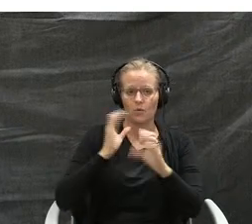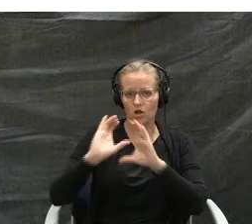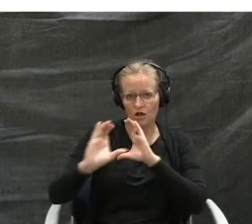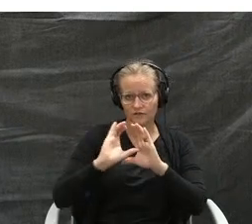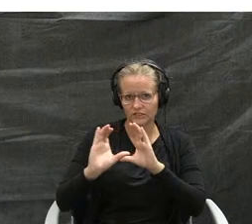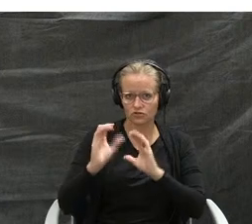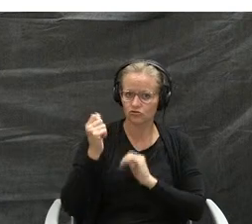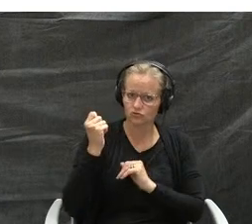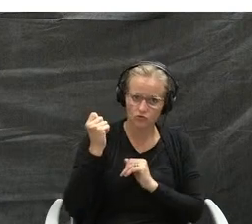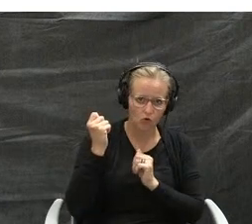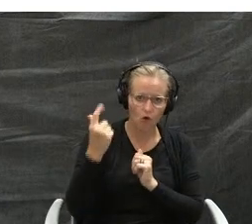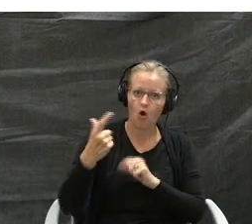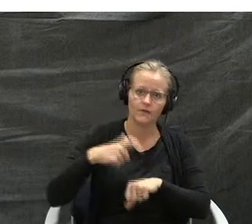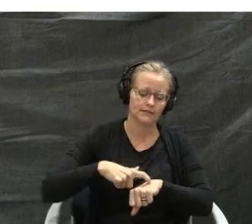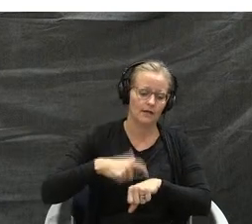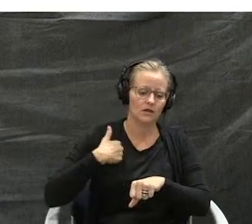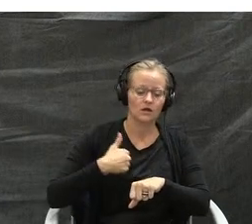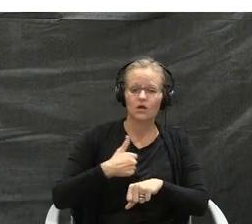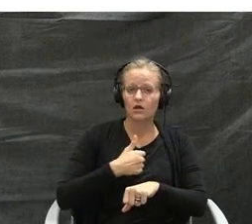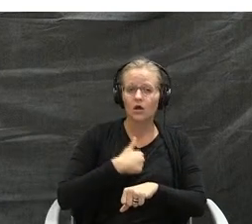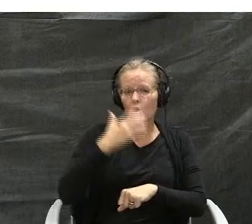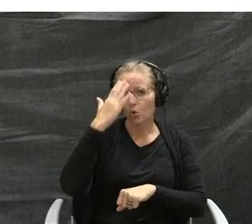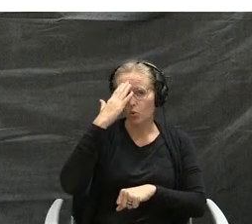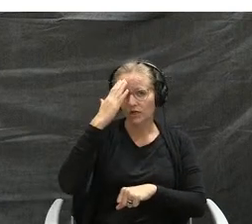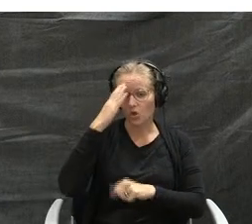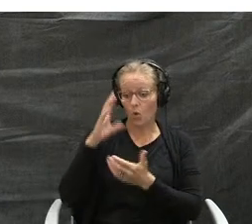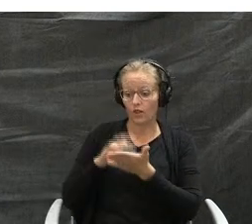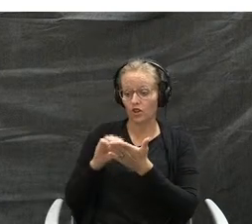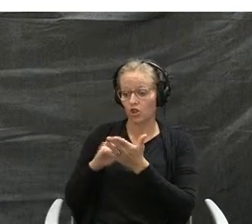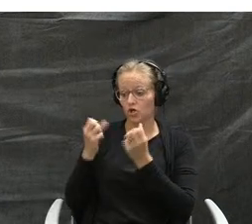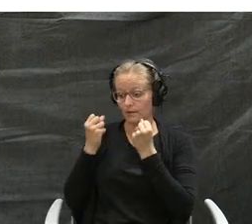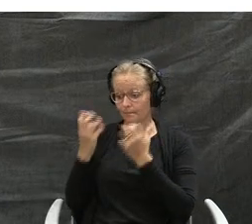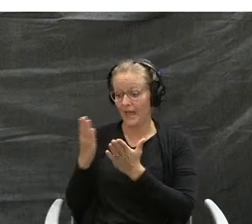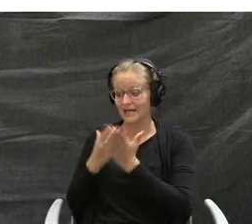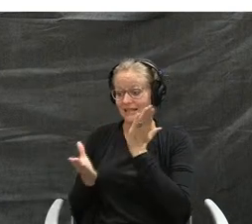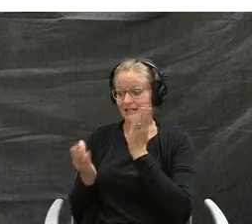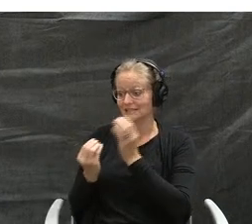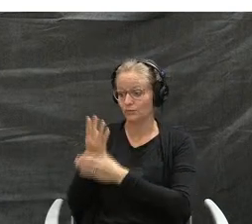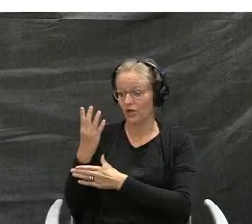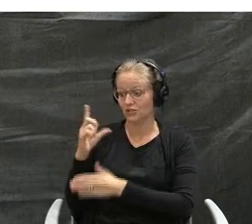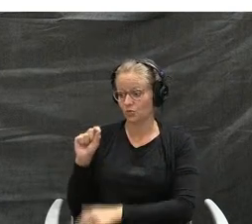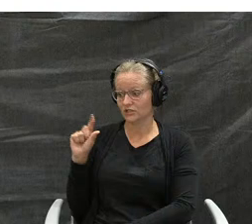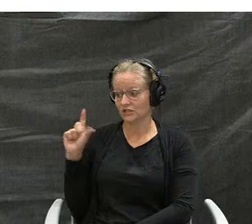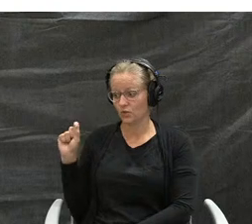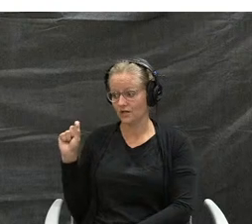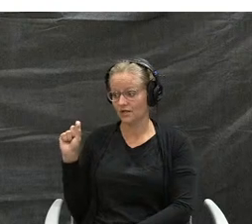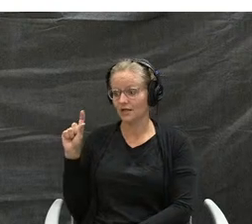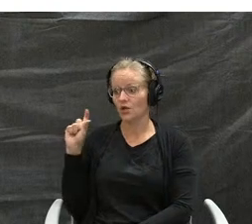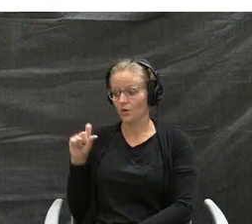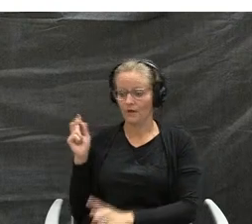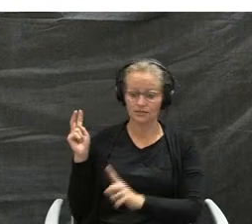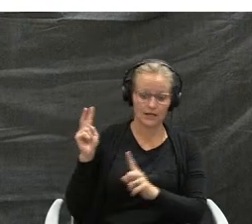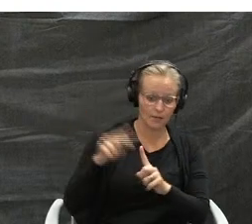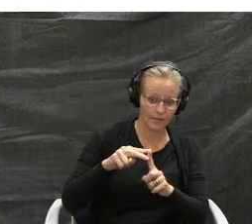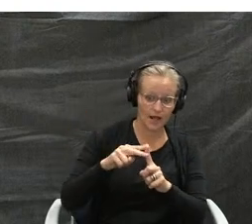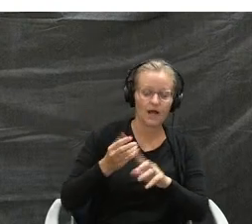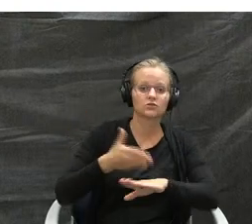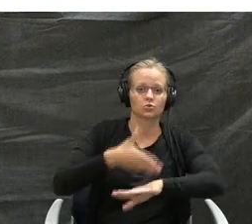in the spring of 2020 have to be better in this spring user. Important factors in our planning. We know that to make